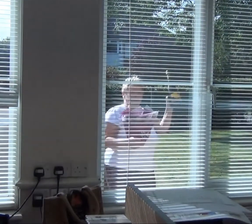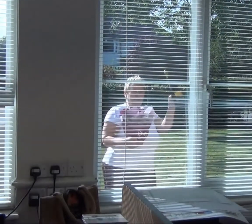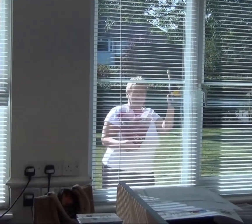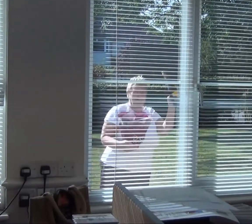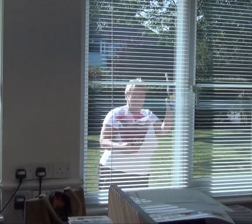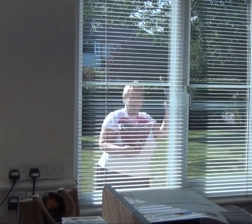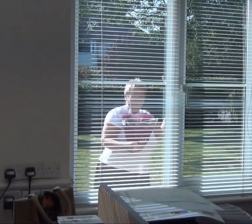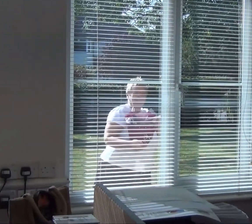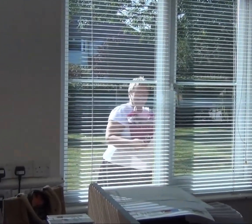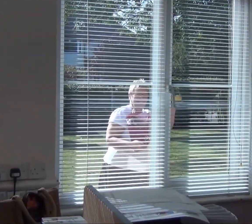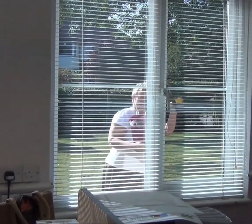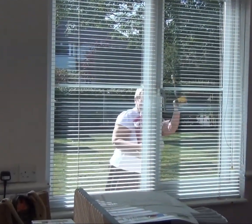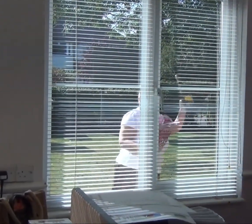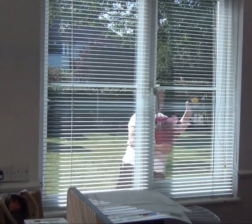Cheerio! Bon Voyage! Byeee!